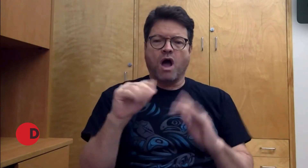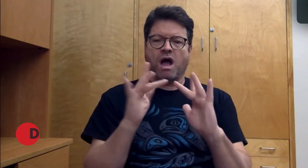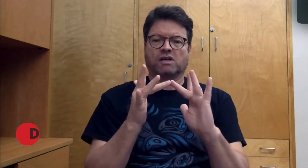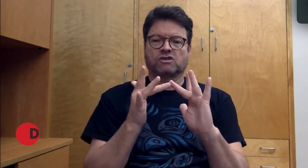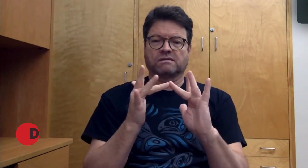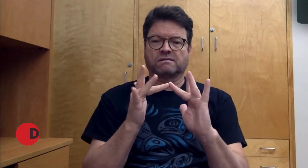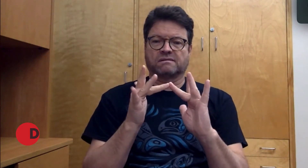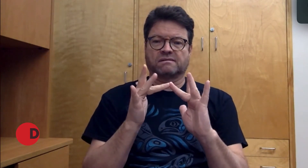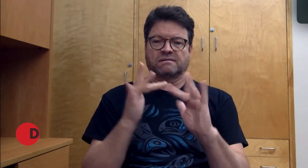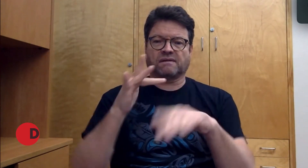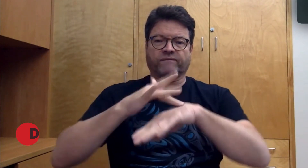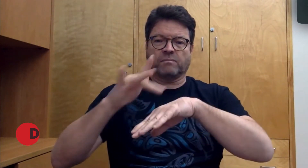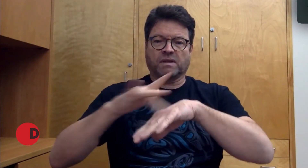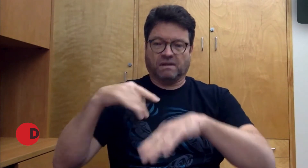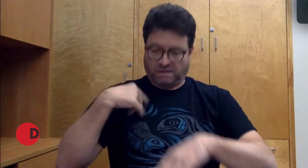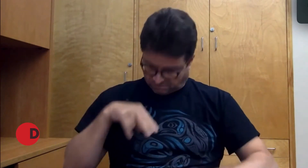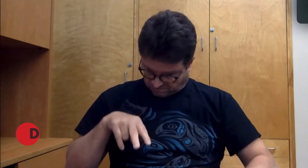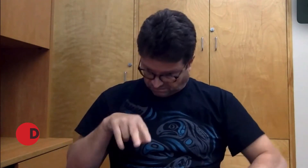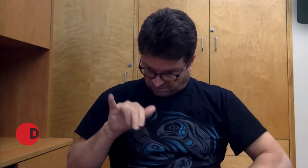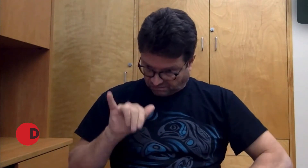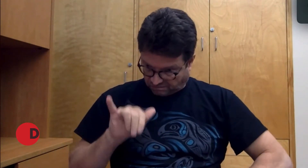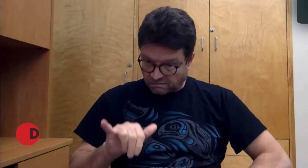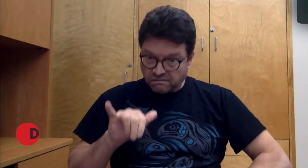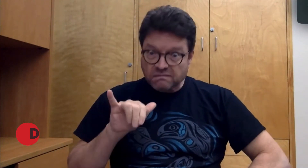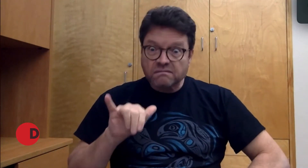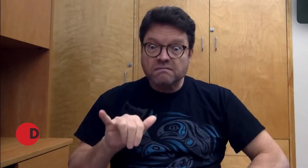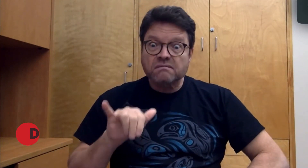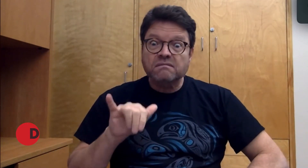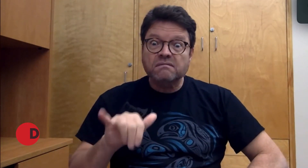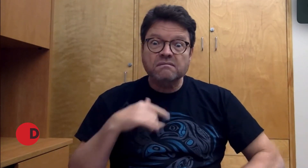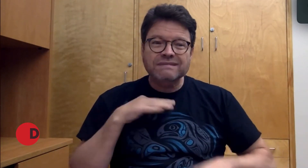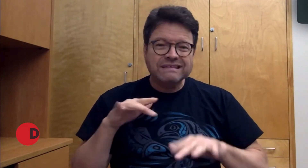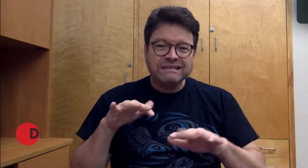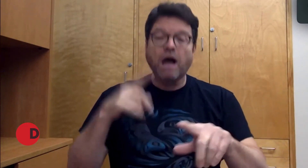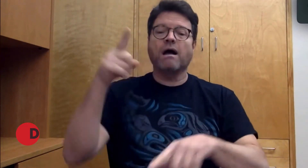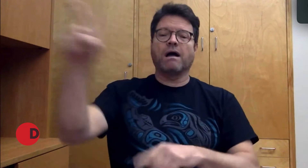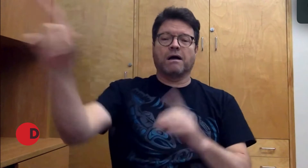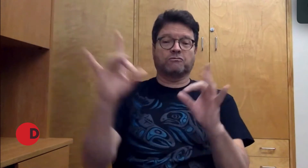I was baffled.